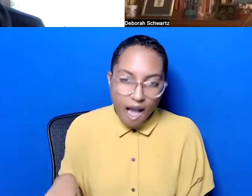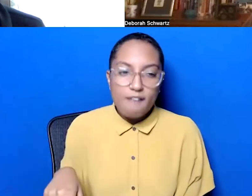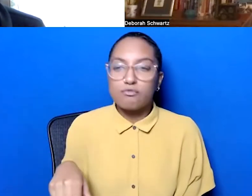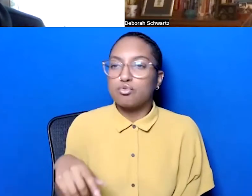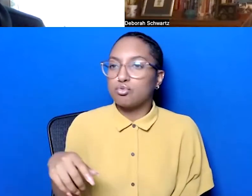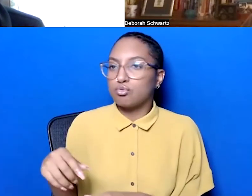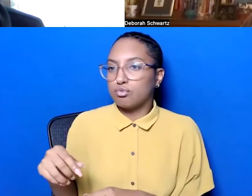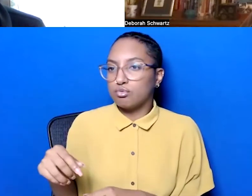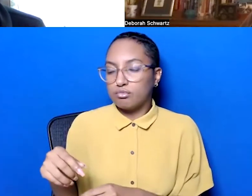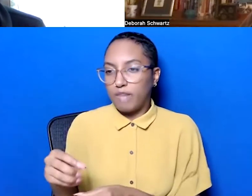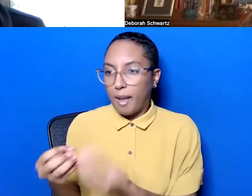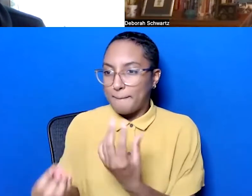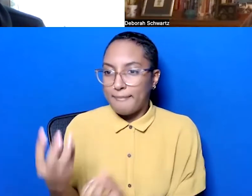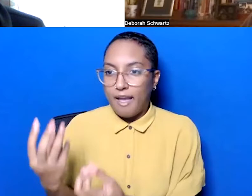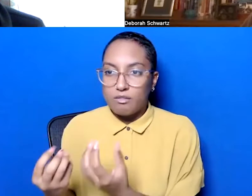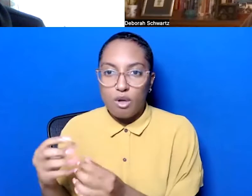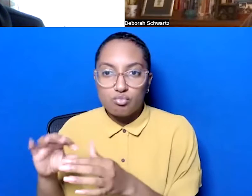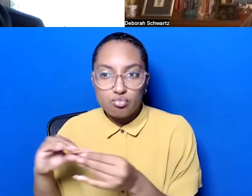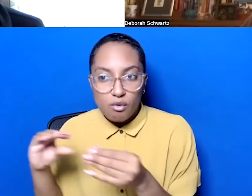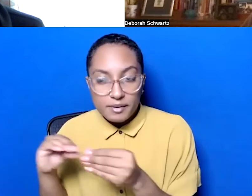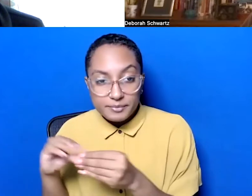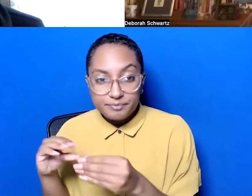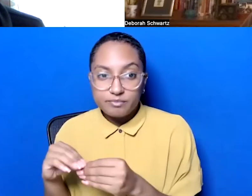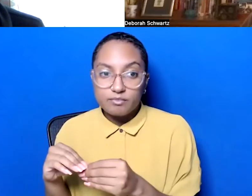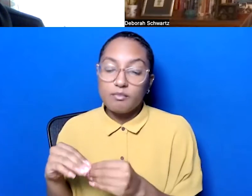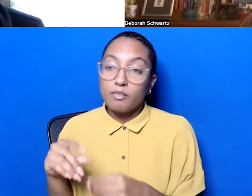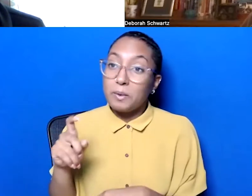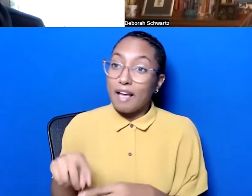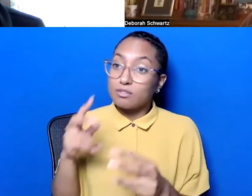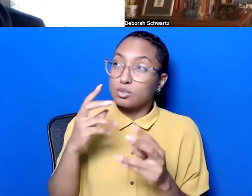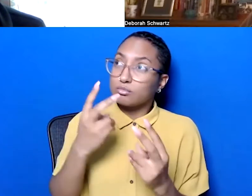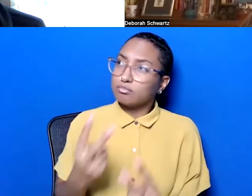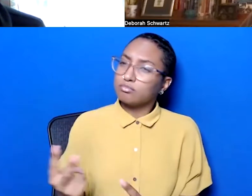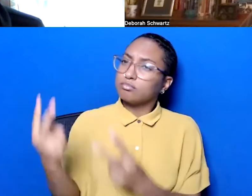way of thinking about what New York must have been like, or New Amsterdam must have